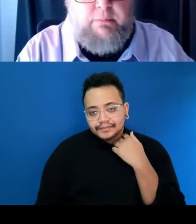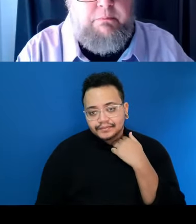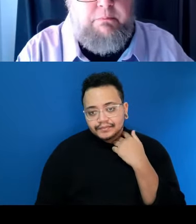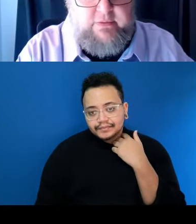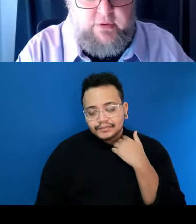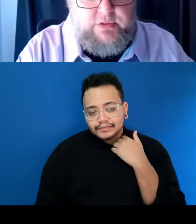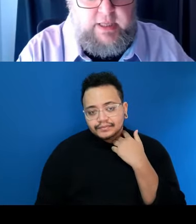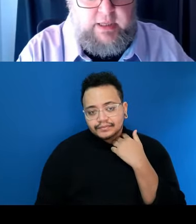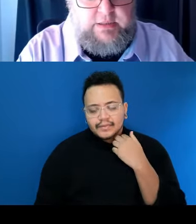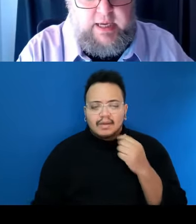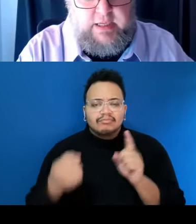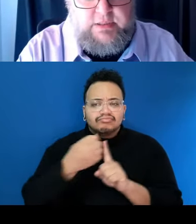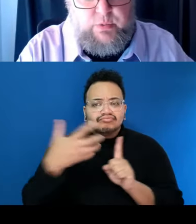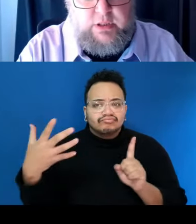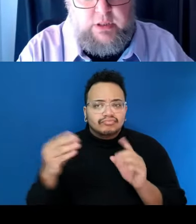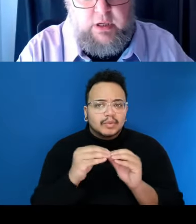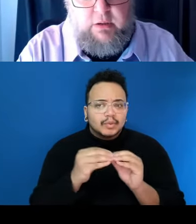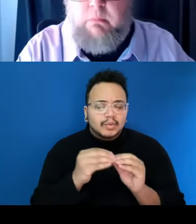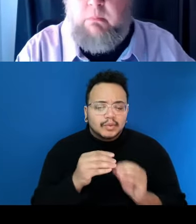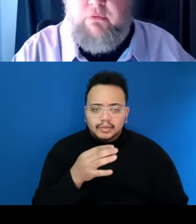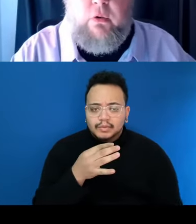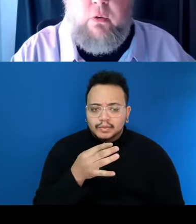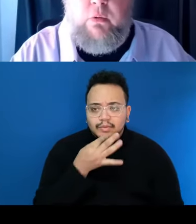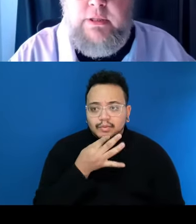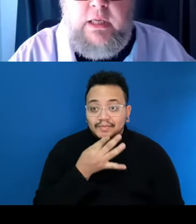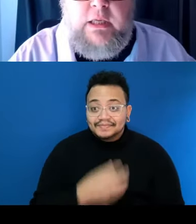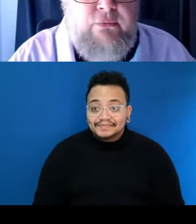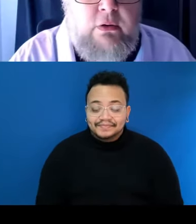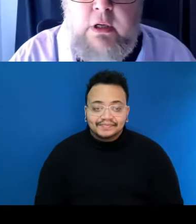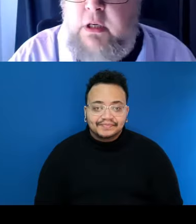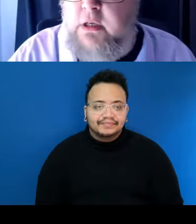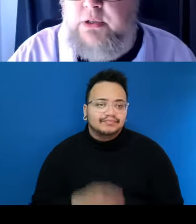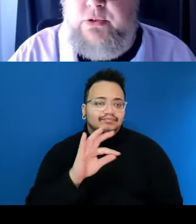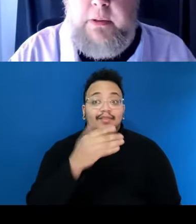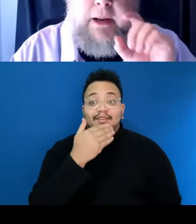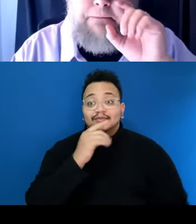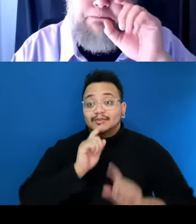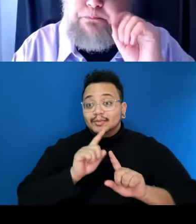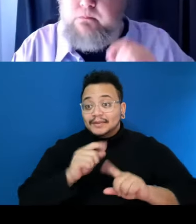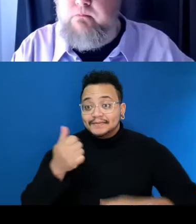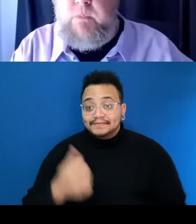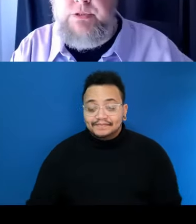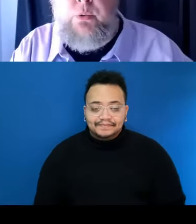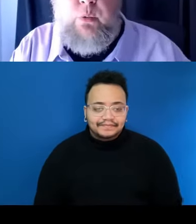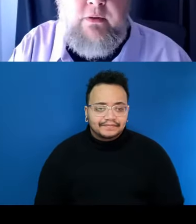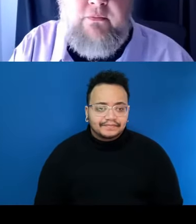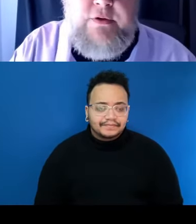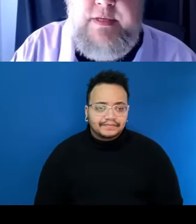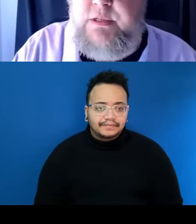about many of those things as we move forward. Thank you for contributing. So, one of the first things